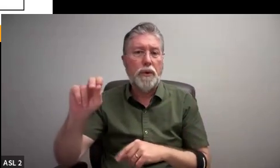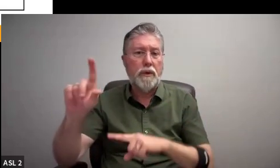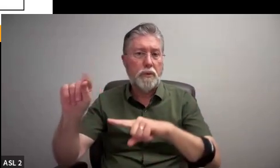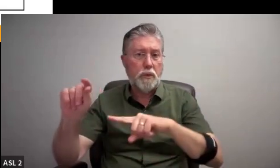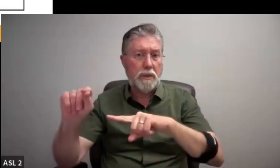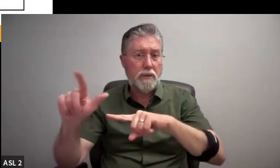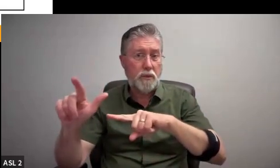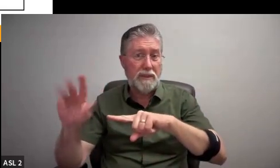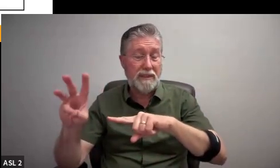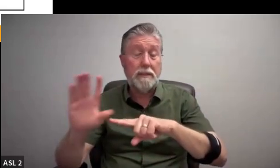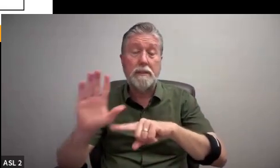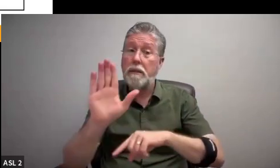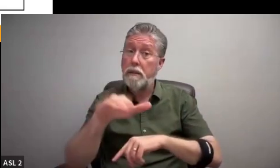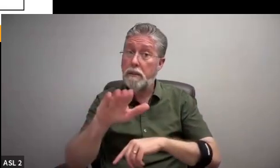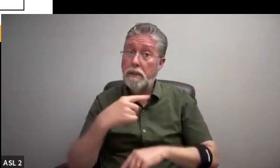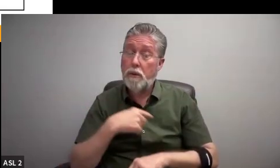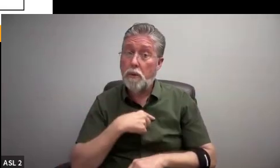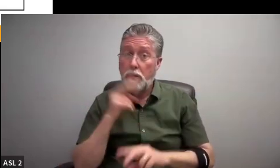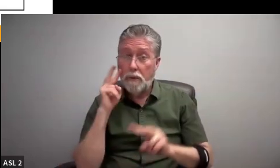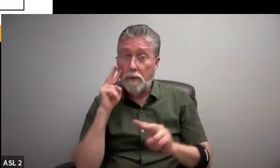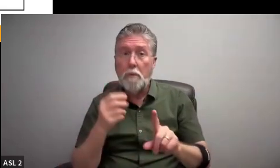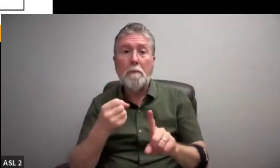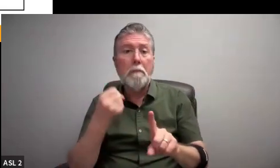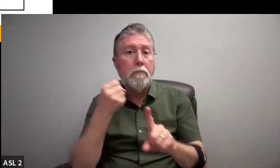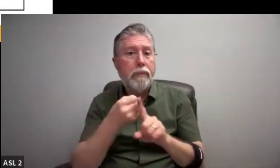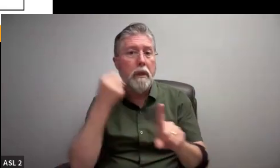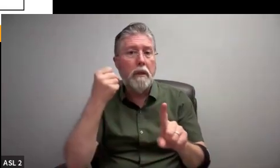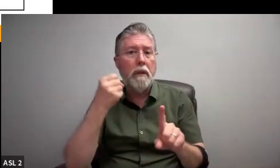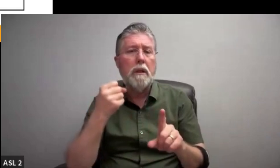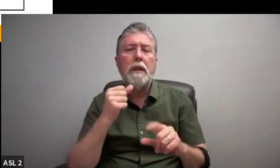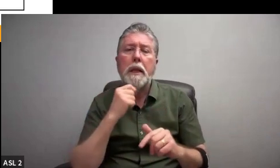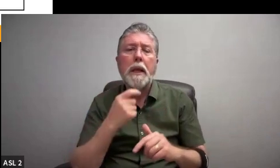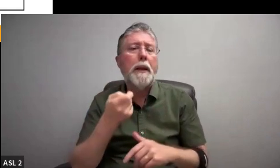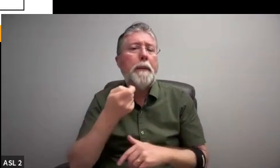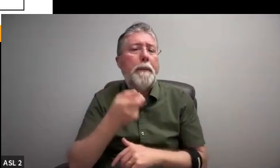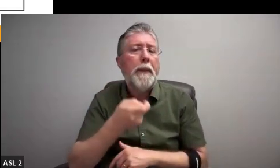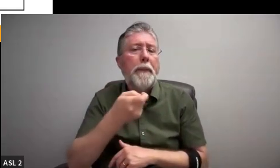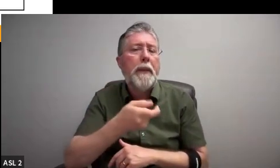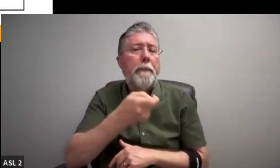we are looking for major milestone steps here. We do not want to get into the weeds with you and,